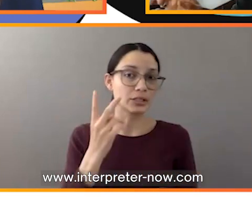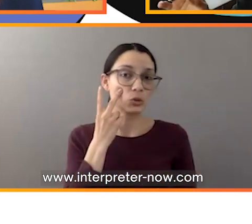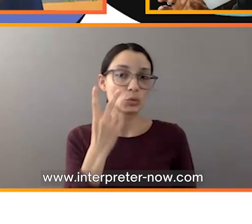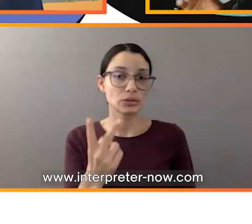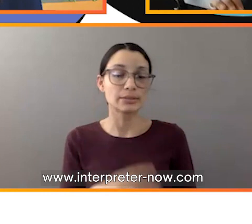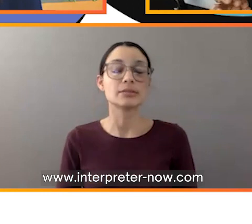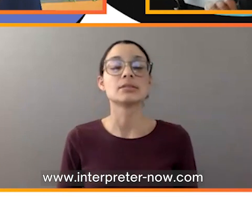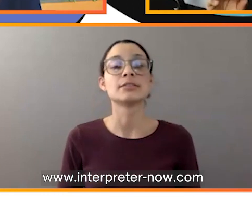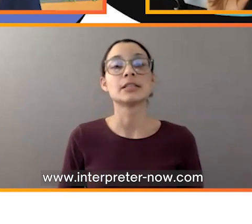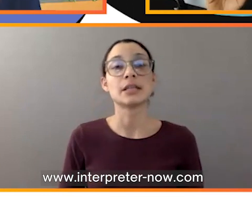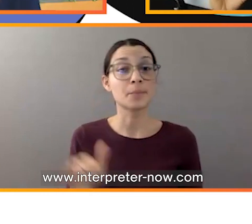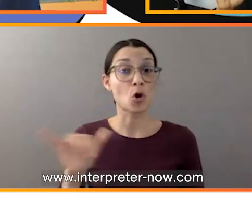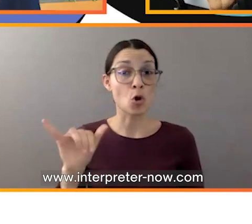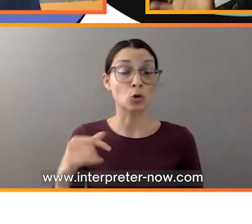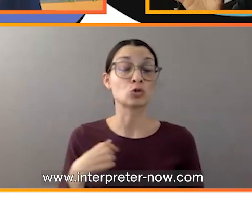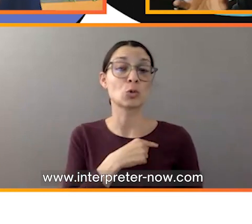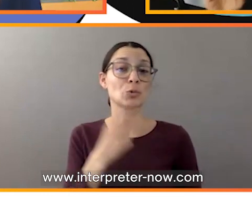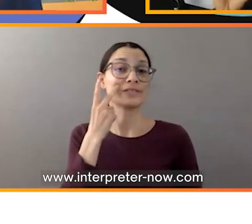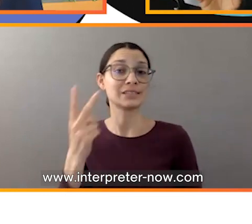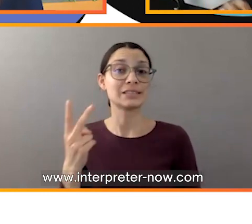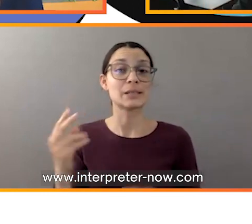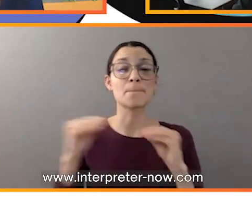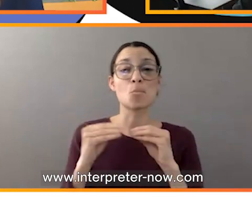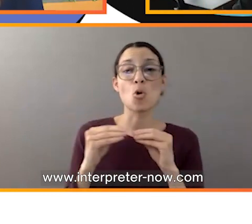Not more, but there should be an equal amount of more Black women.